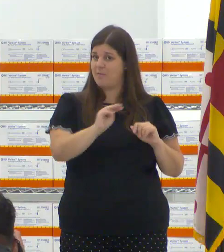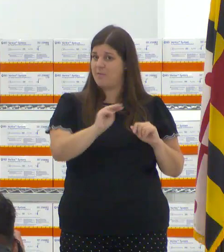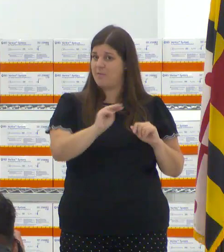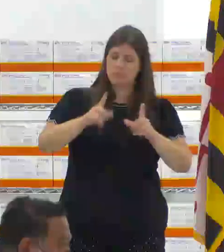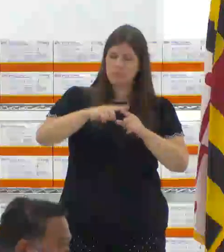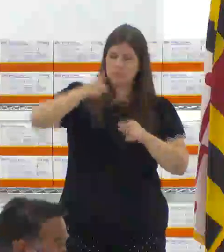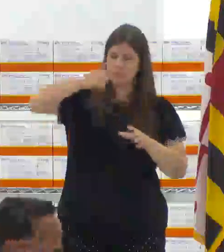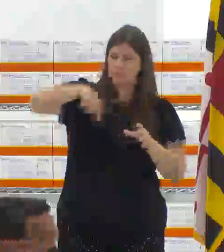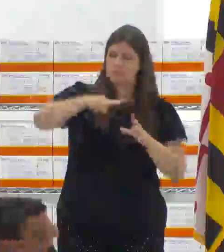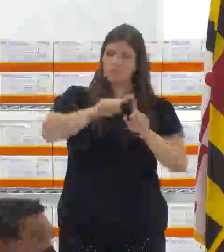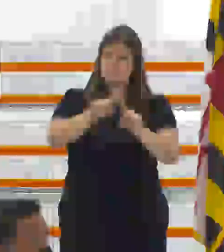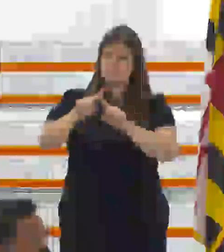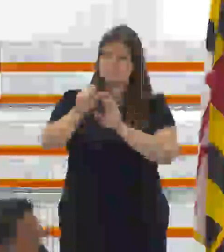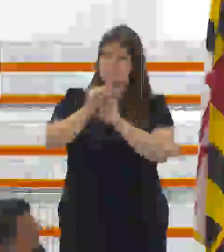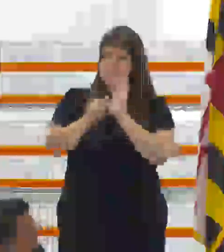A total of five Republicans and five